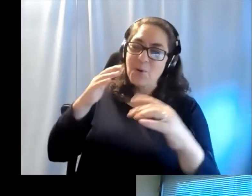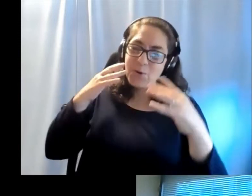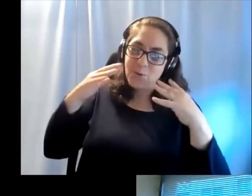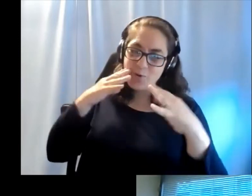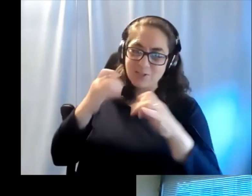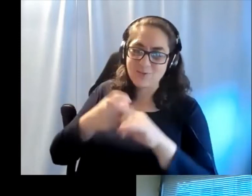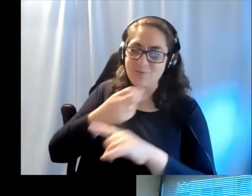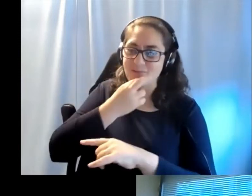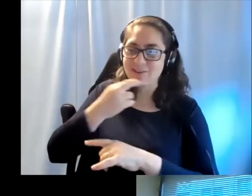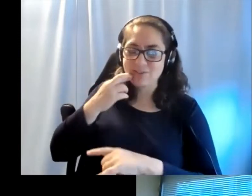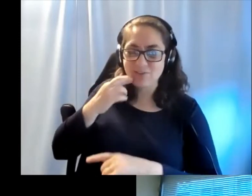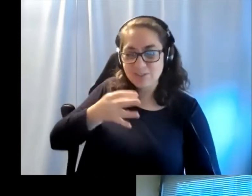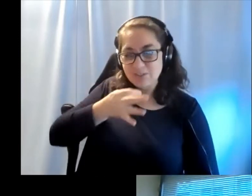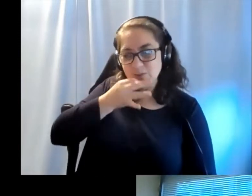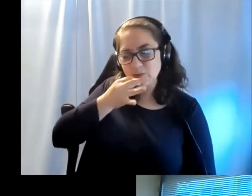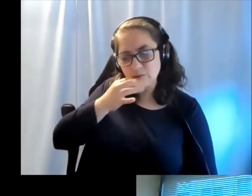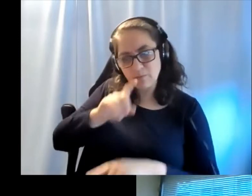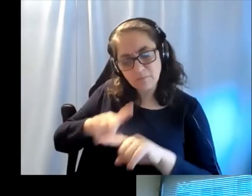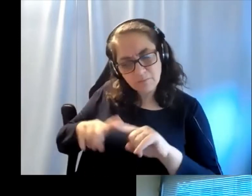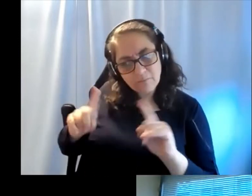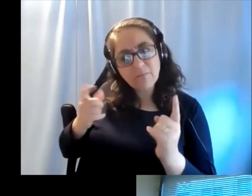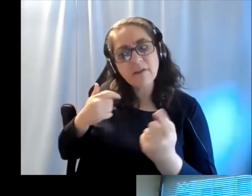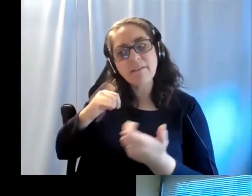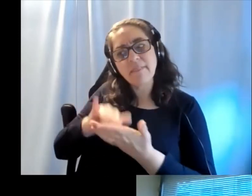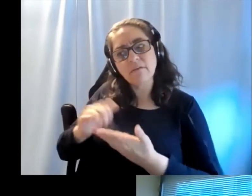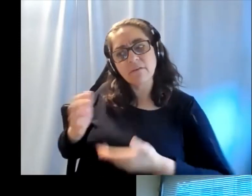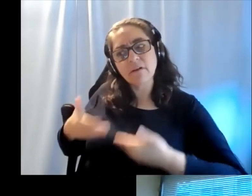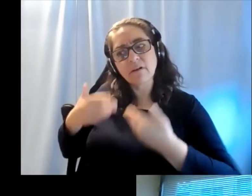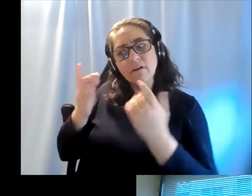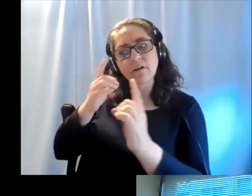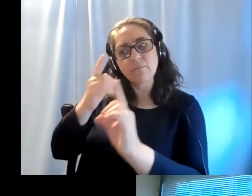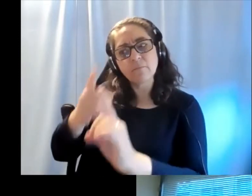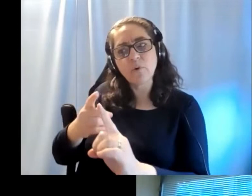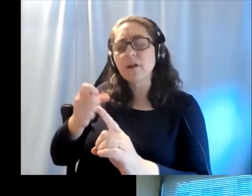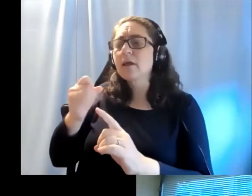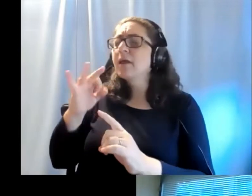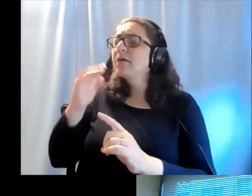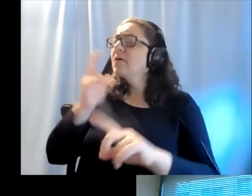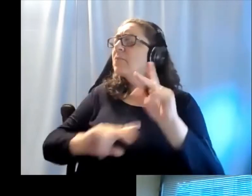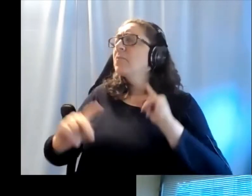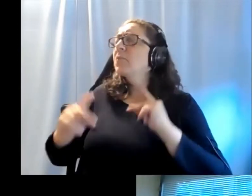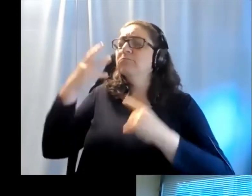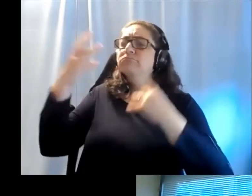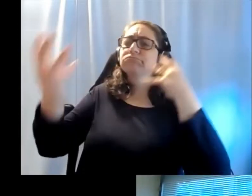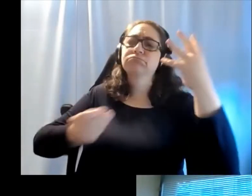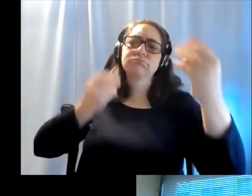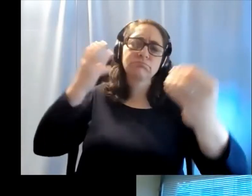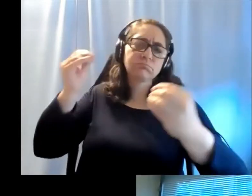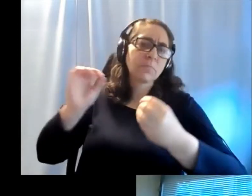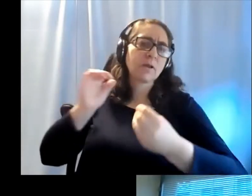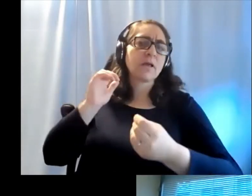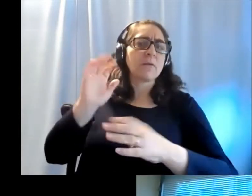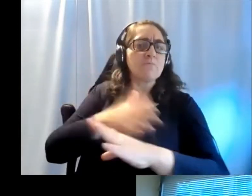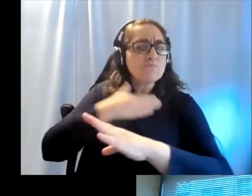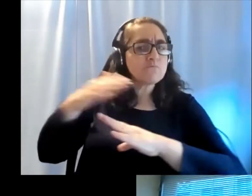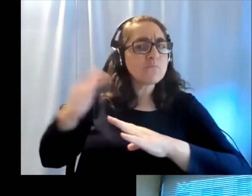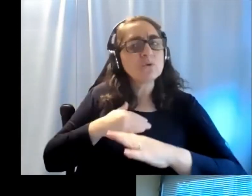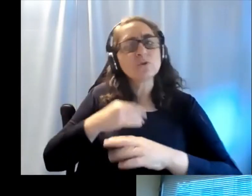But it brings up the point, if we are going to be going to these types of events, what